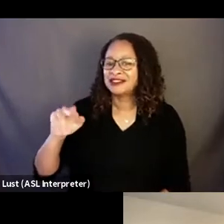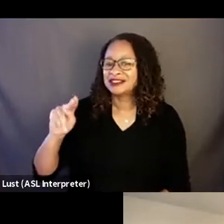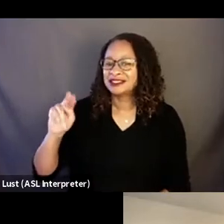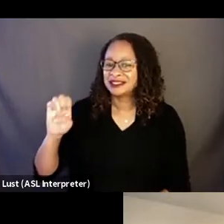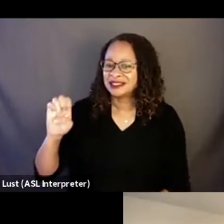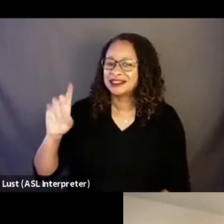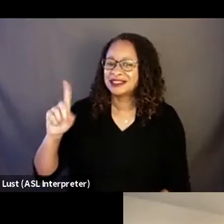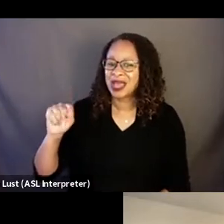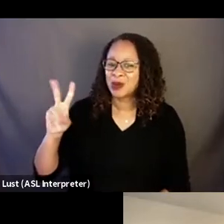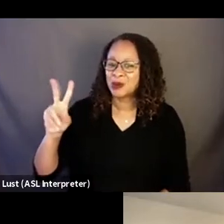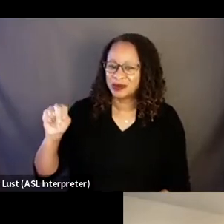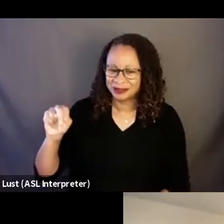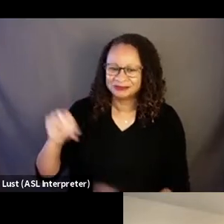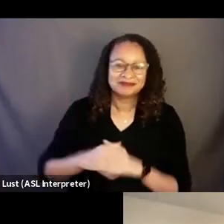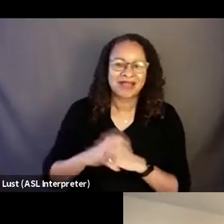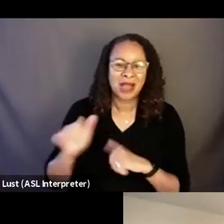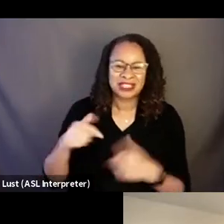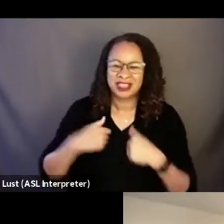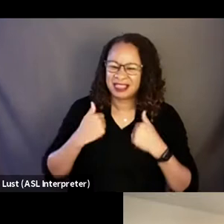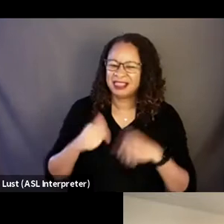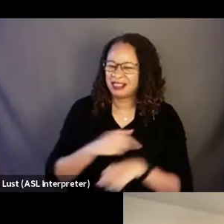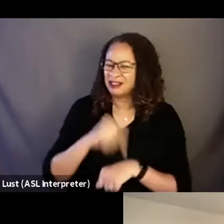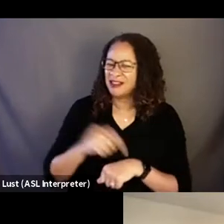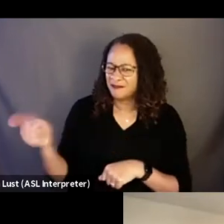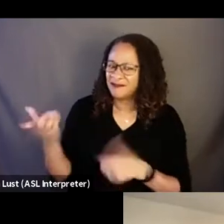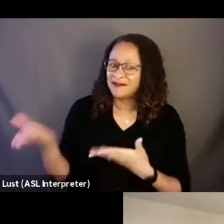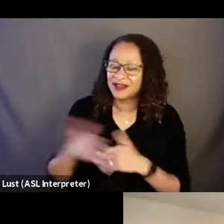but the idea of someone making a film about this